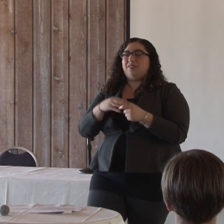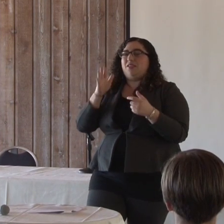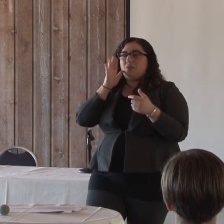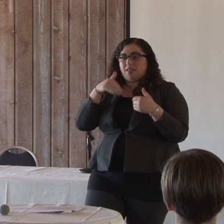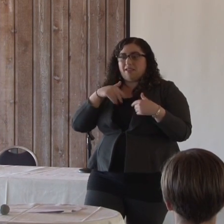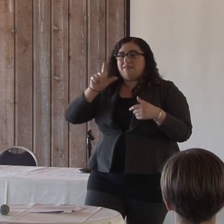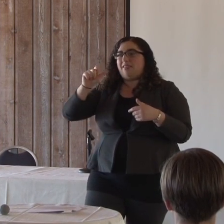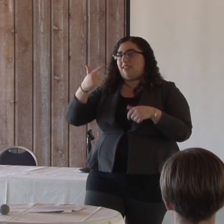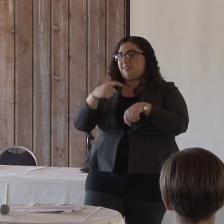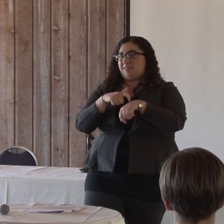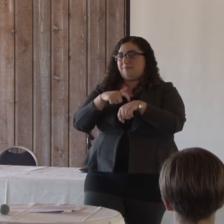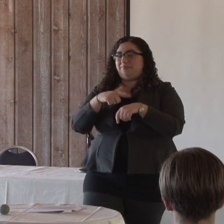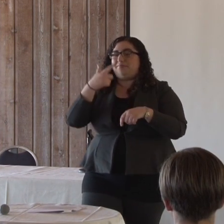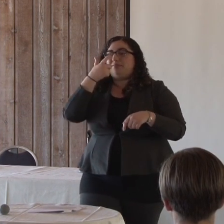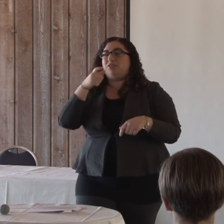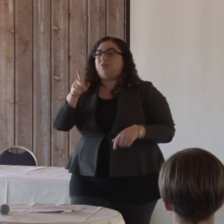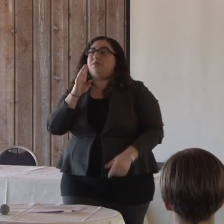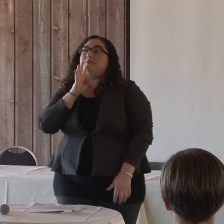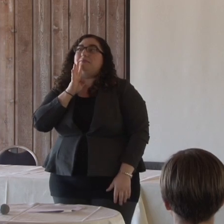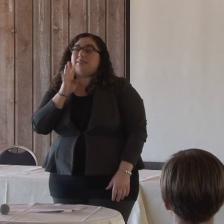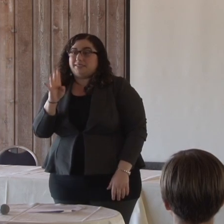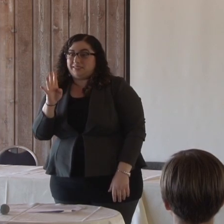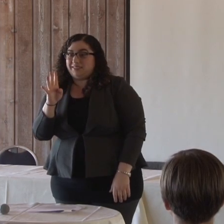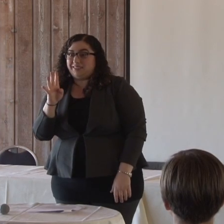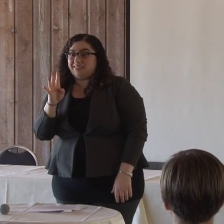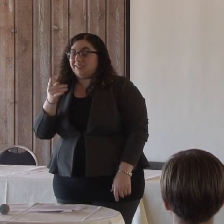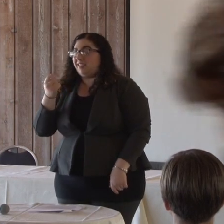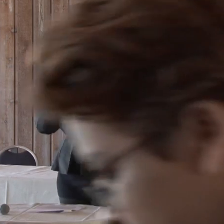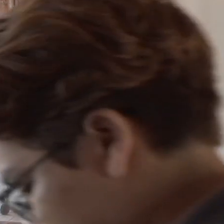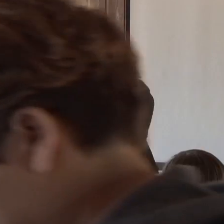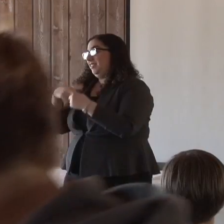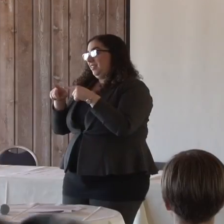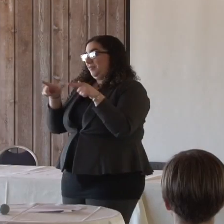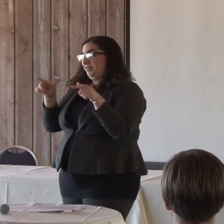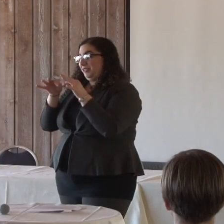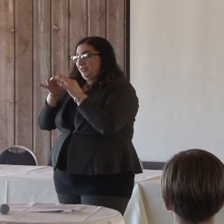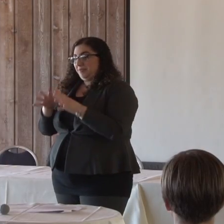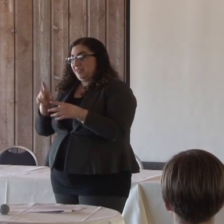And make sure patient with the sign language interpreter. There's going to be processing